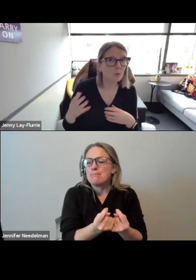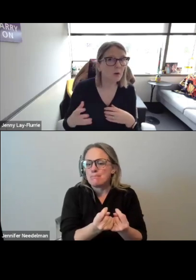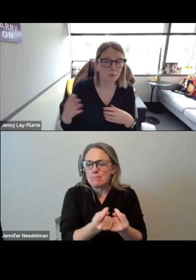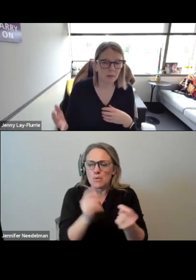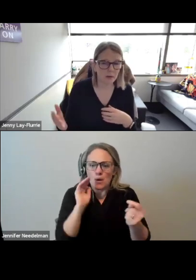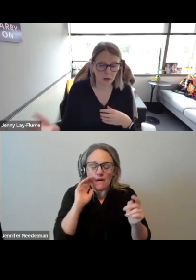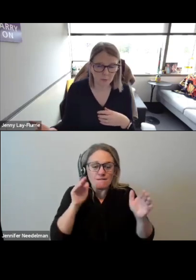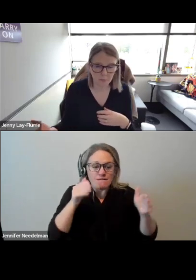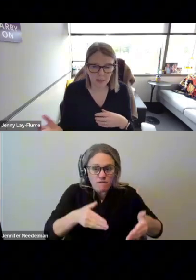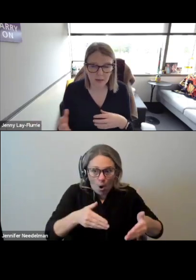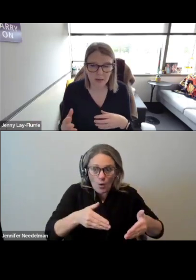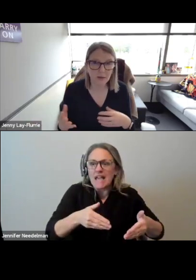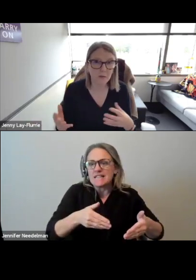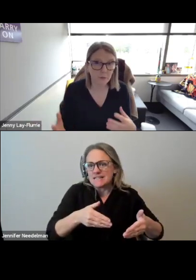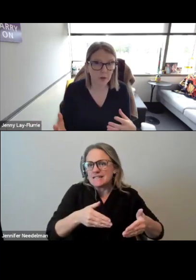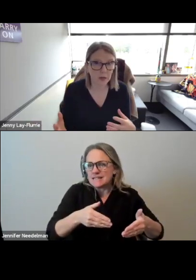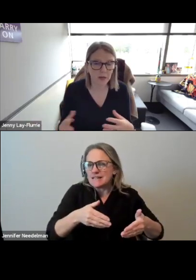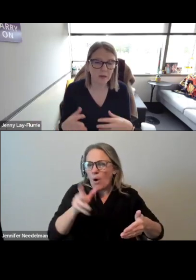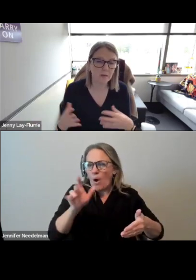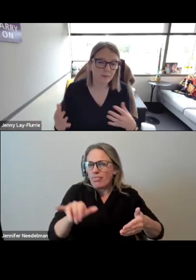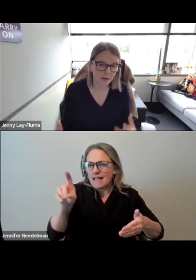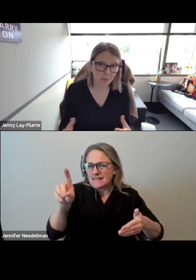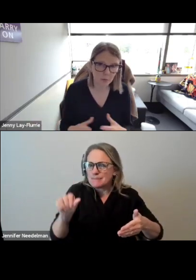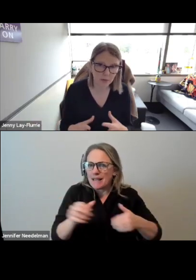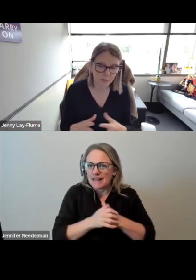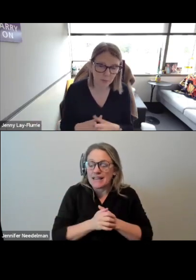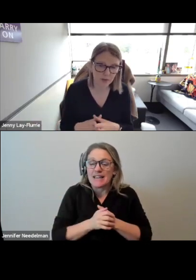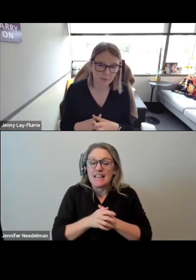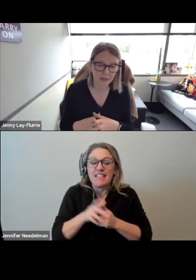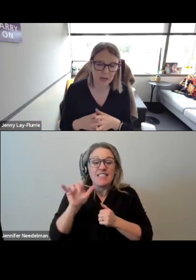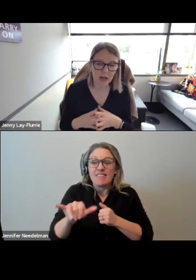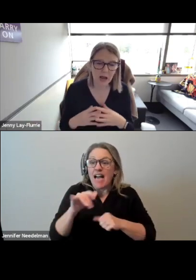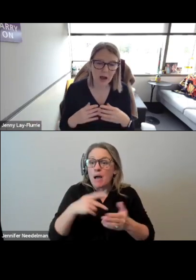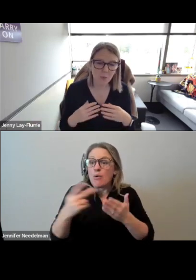or you work within a company, it is free. It is available 24/7.